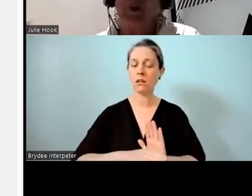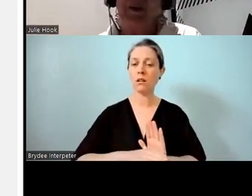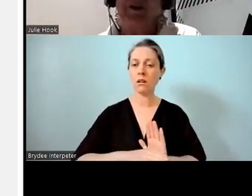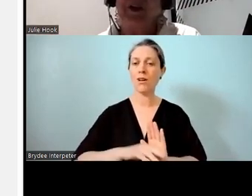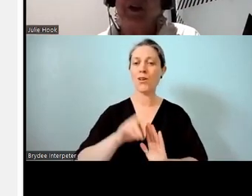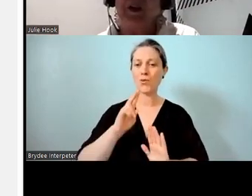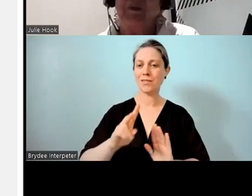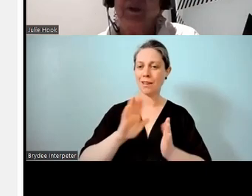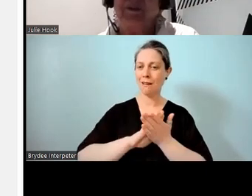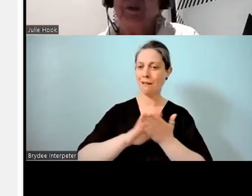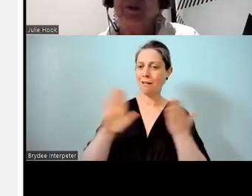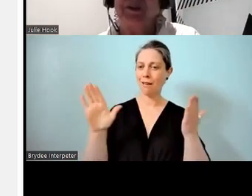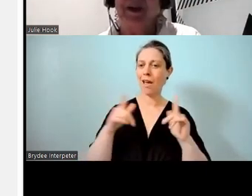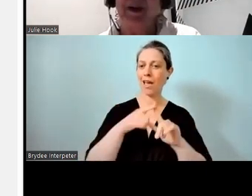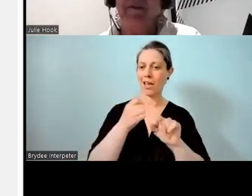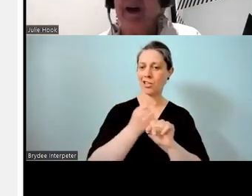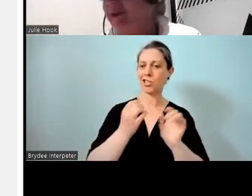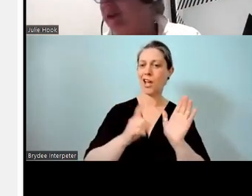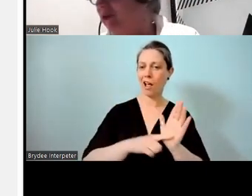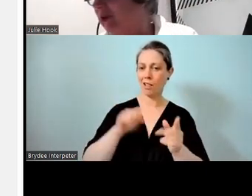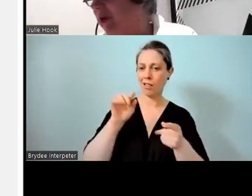where those EGL principles are visible.